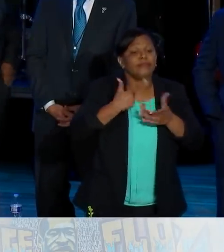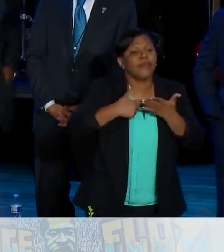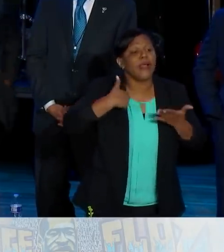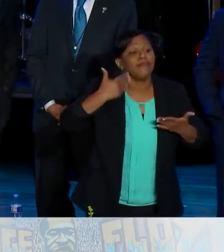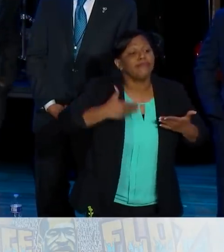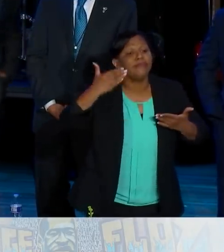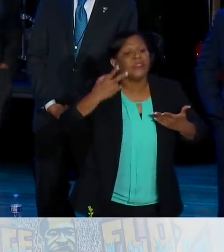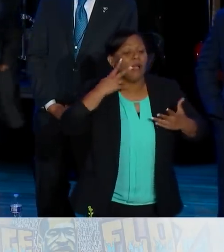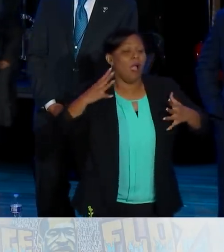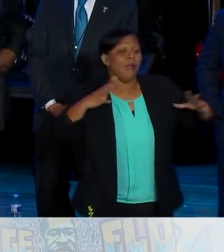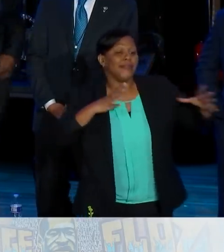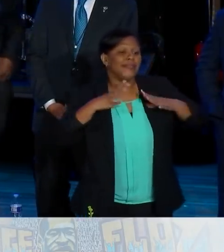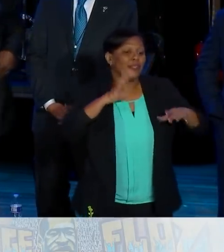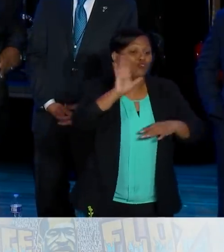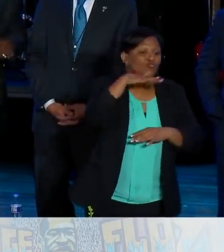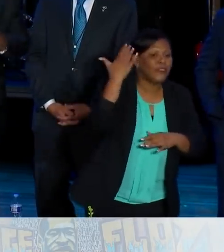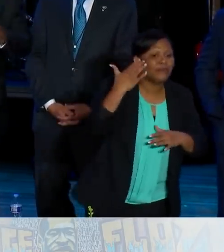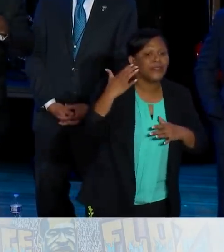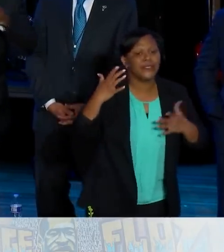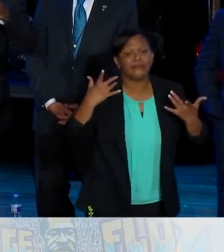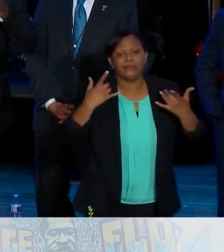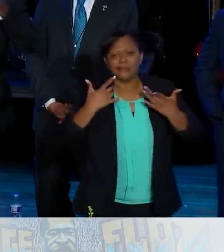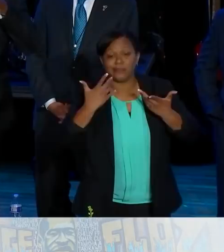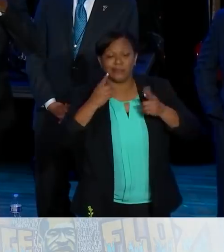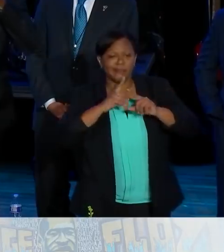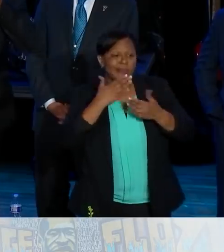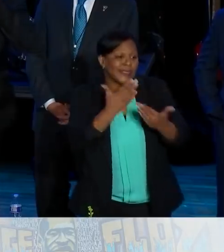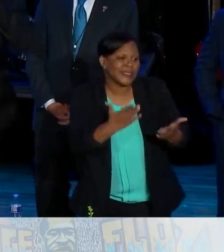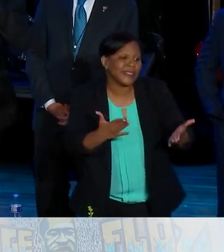THE HOLIDAYS OR WHEN PEOPLE WOULD TRAVEL TO VISIT MY GRANDMOTHER.